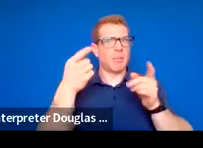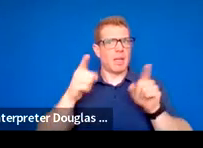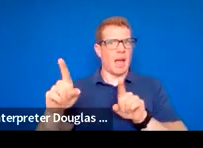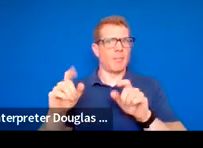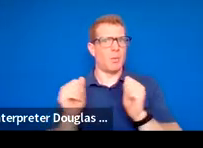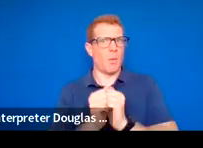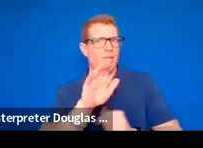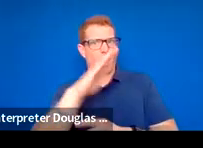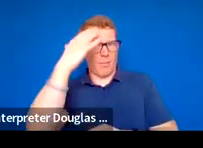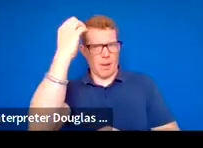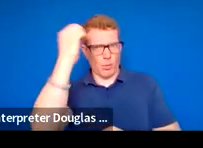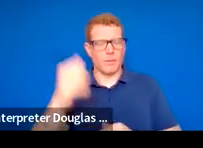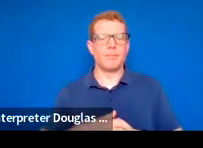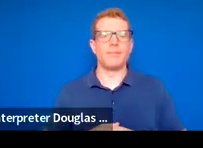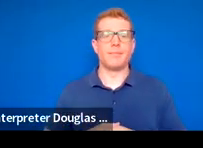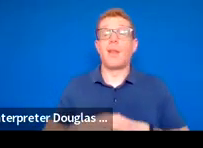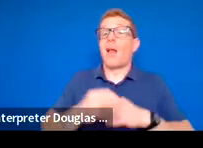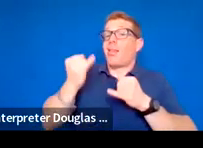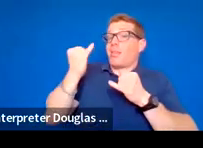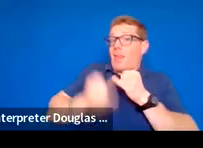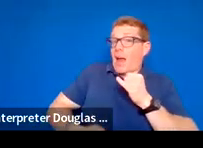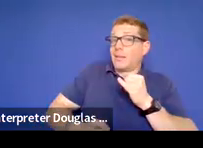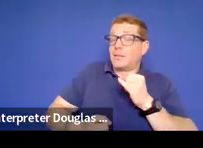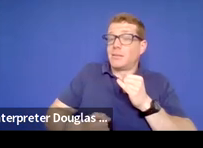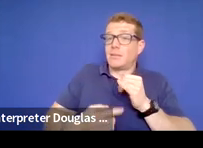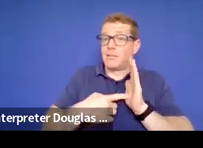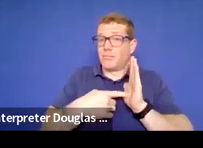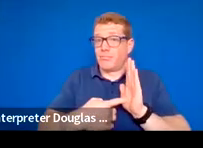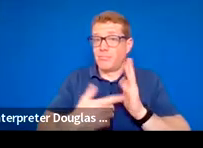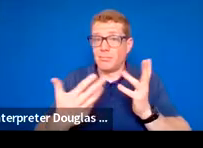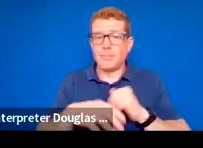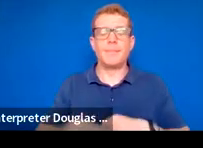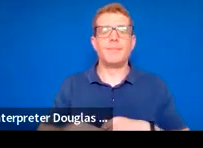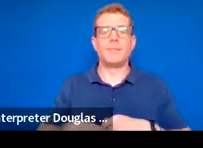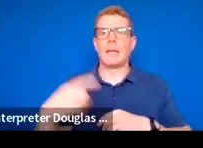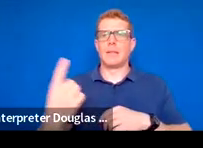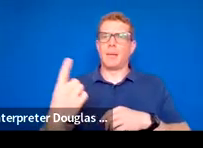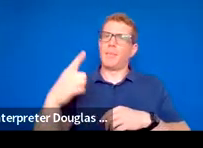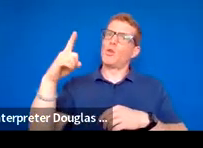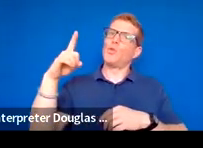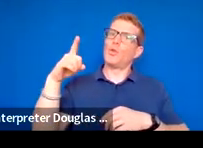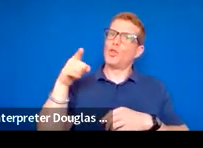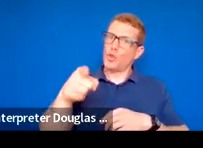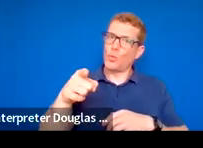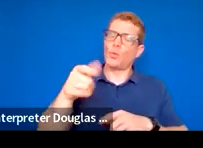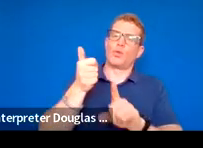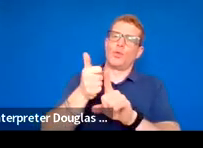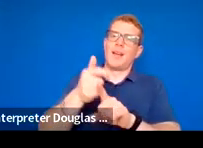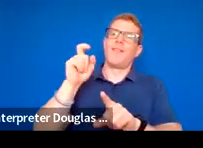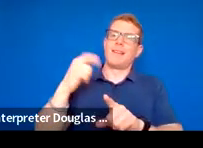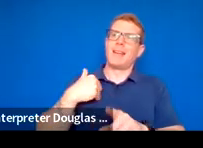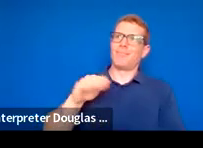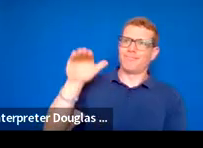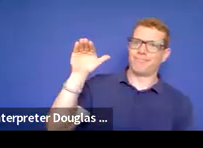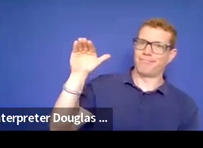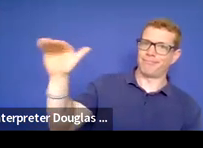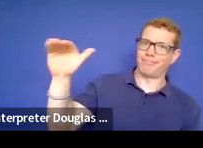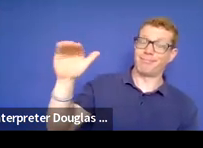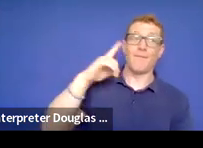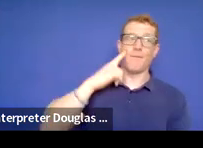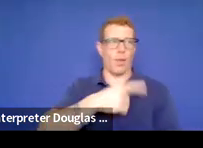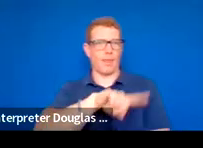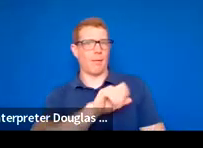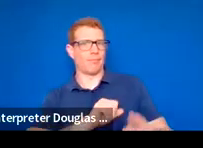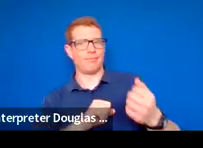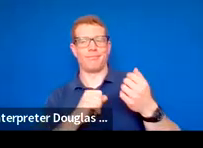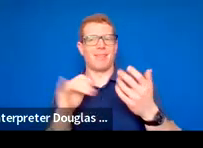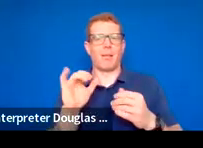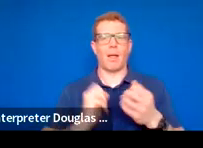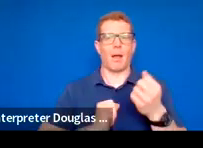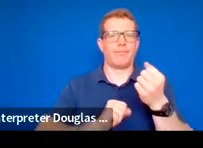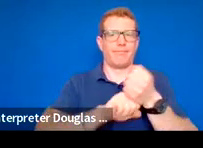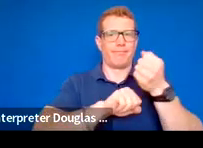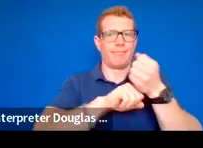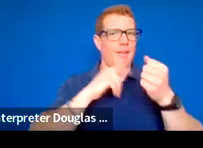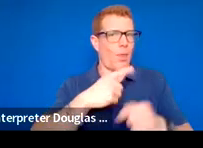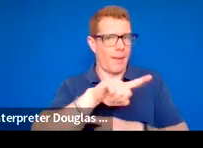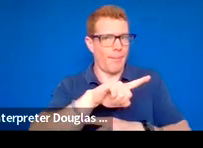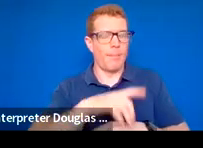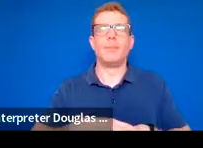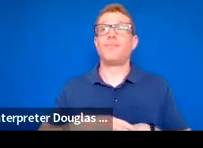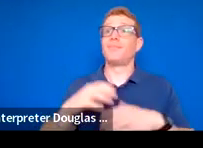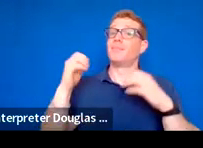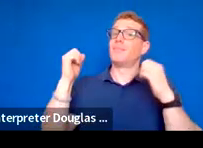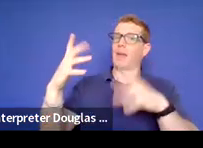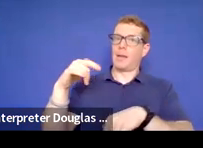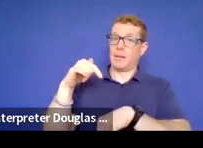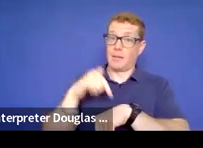Okay, and the last one is something that you're gonna have to reach out for that loved one to figure out because a lot of times they get to be kind of kermotid. and we're happy when they withdraw from